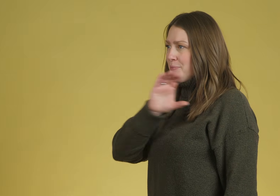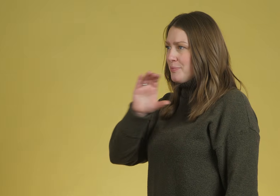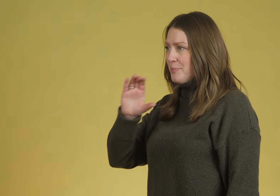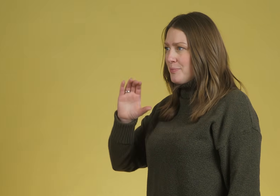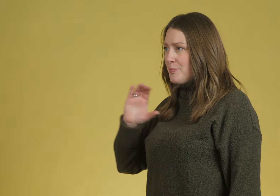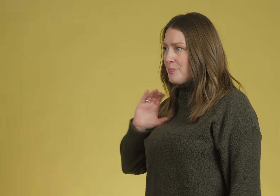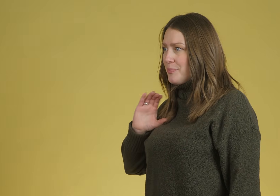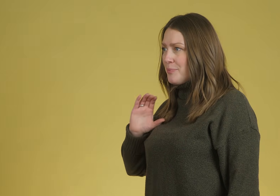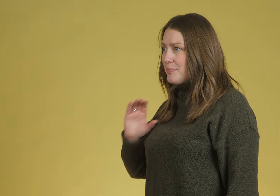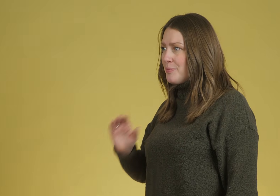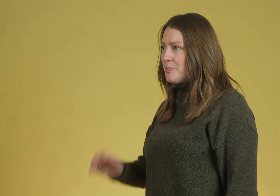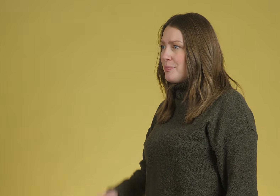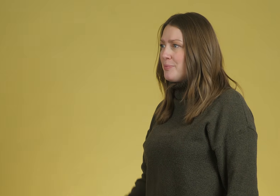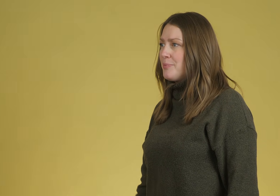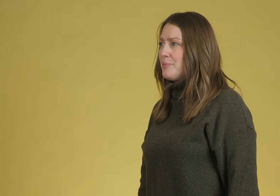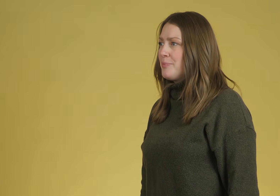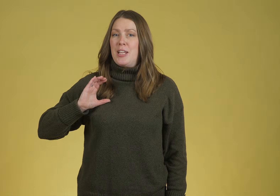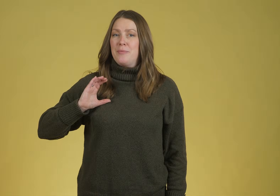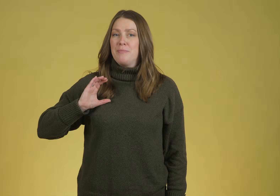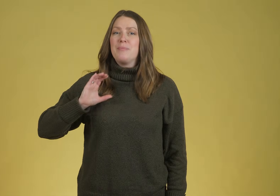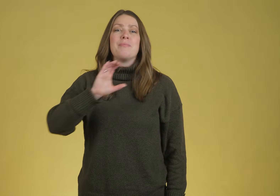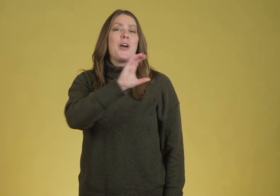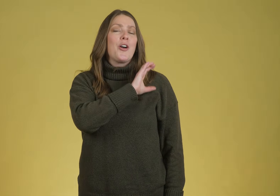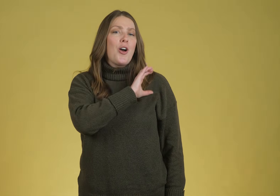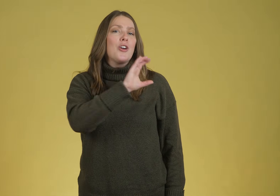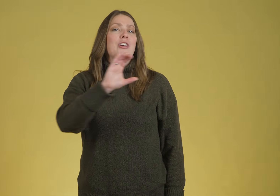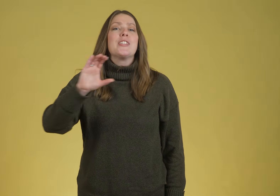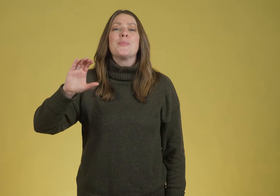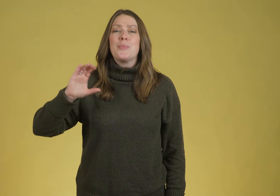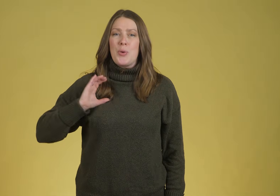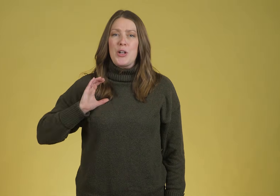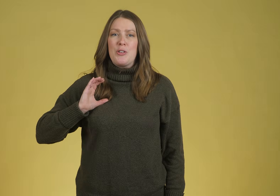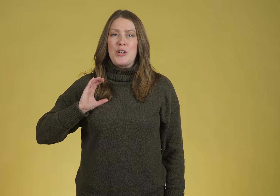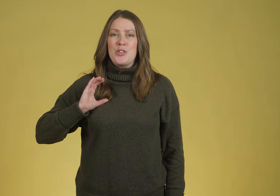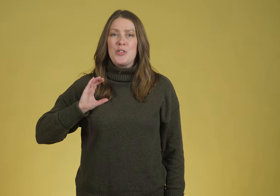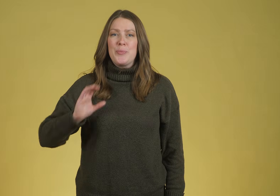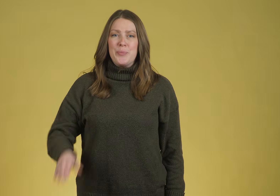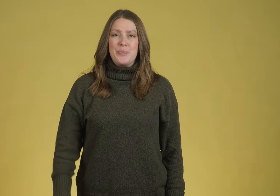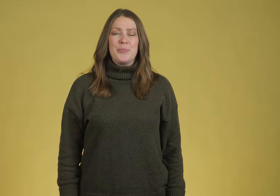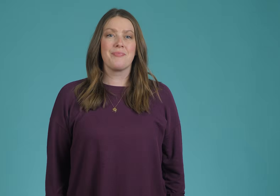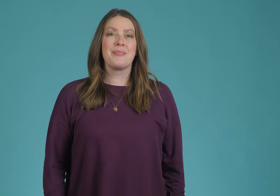from your non-dominant to your dominant congress or congressional